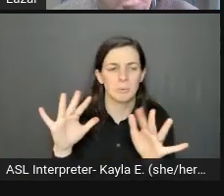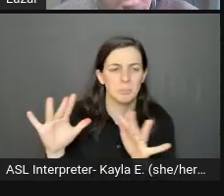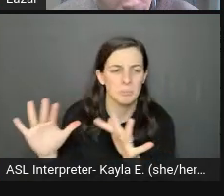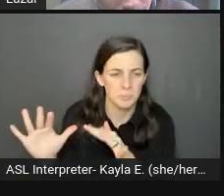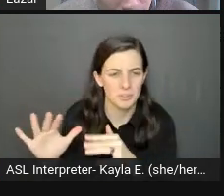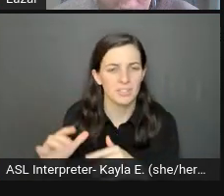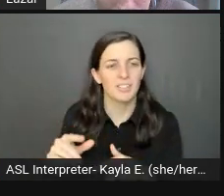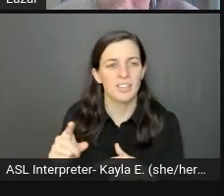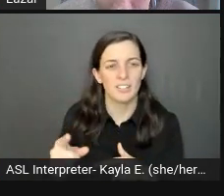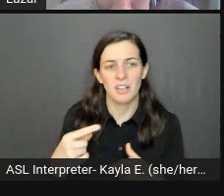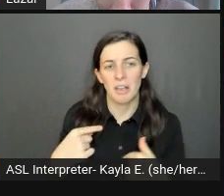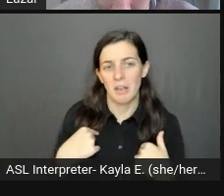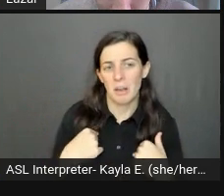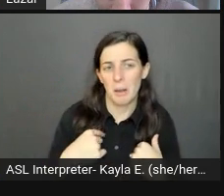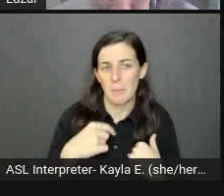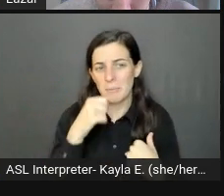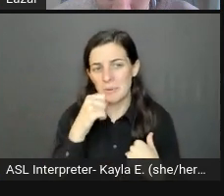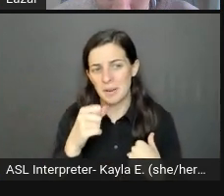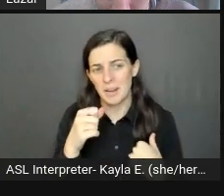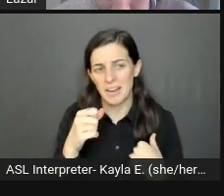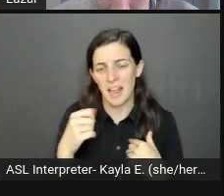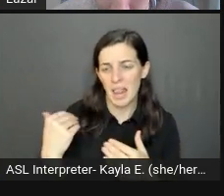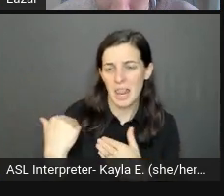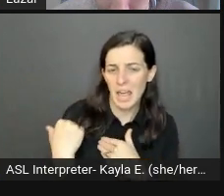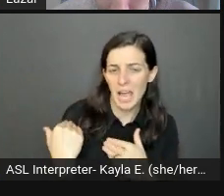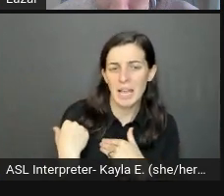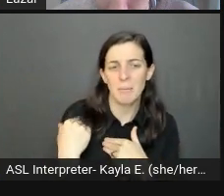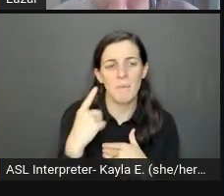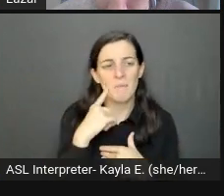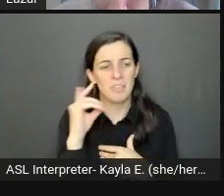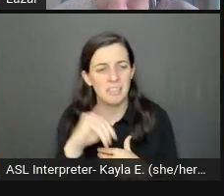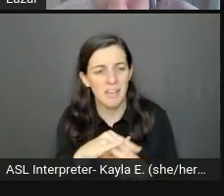I'm not viable by all, et cetera.